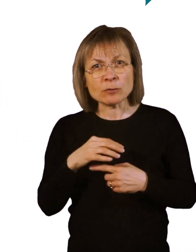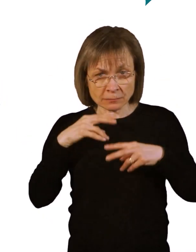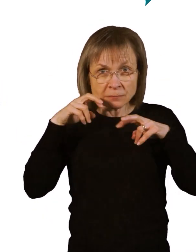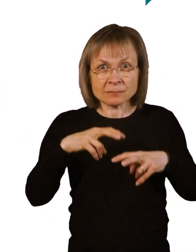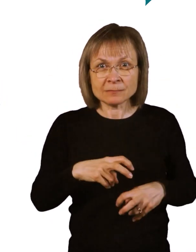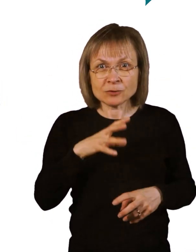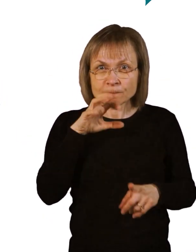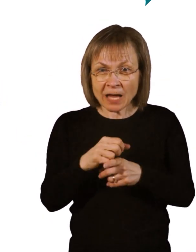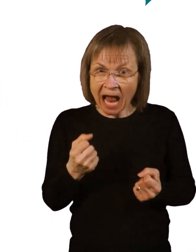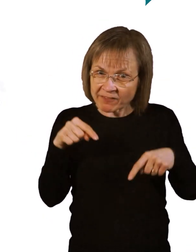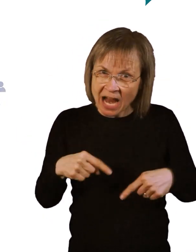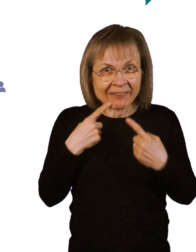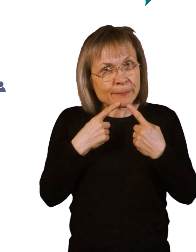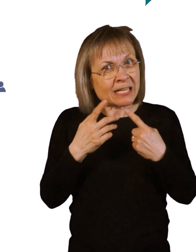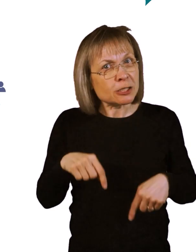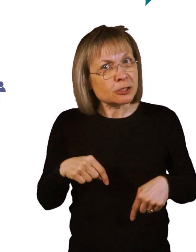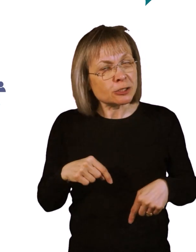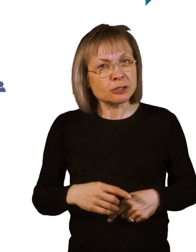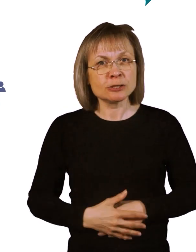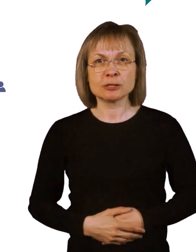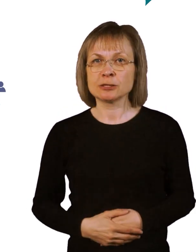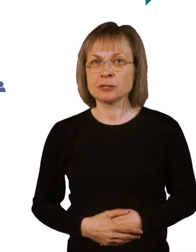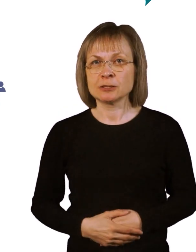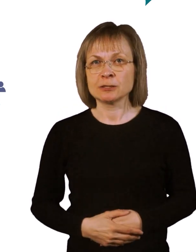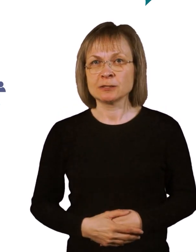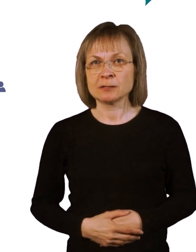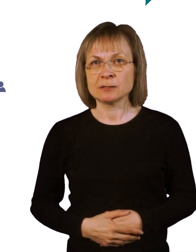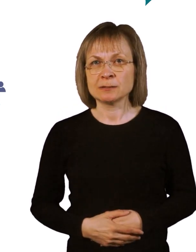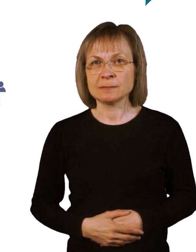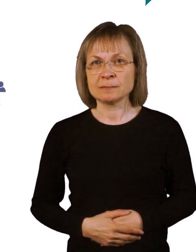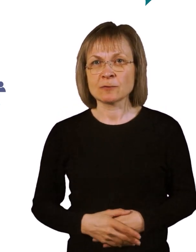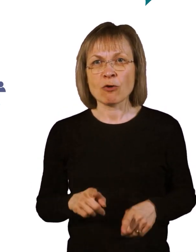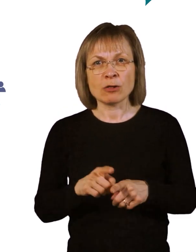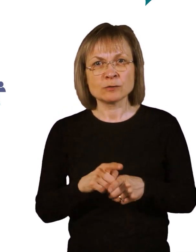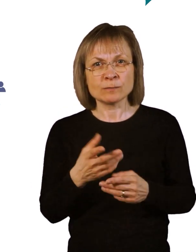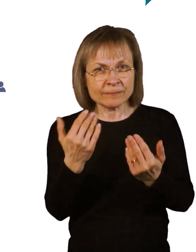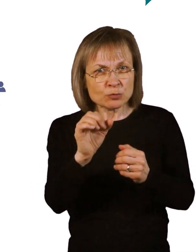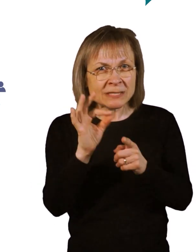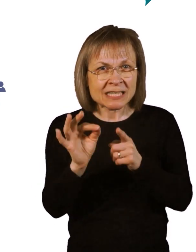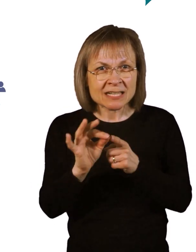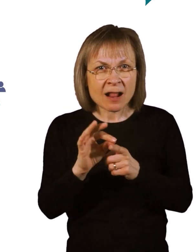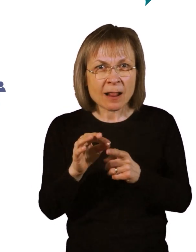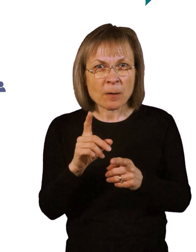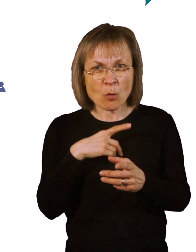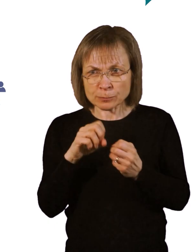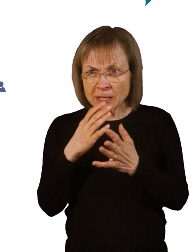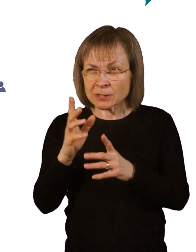It is important to our analysis and findings that we have this information. We are also asking for your details